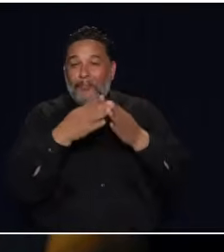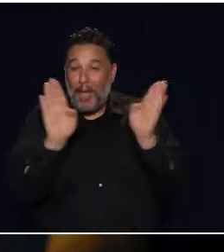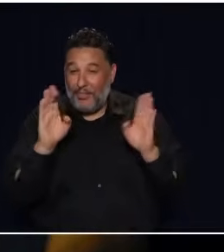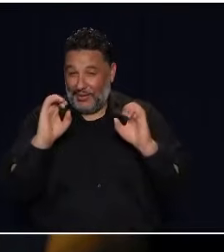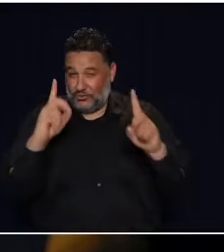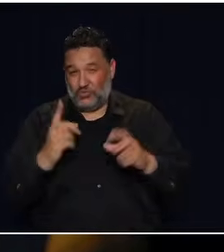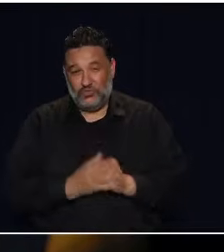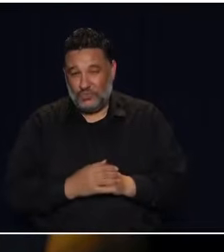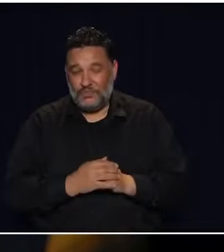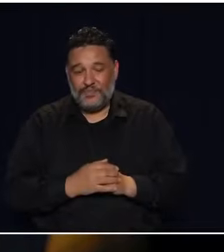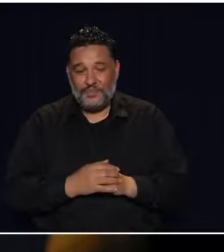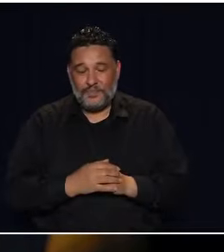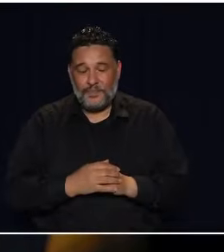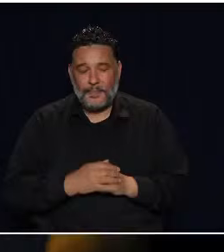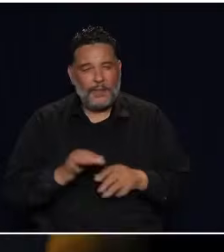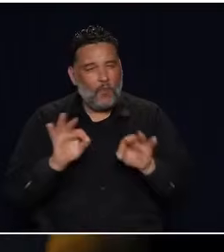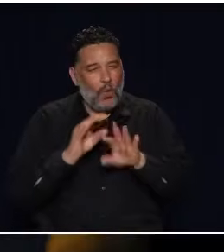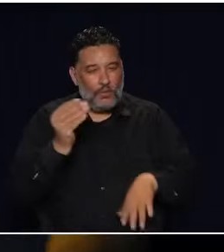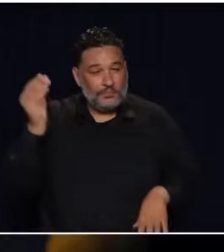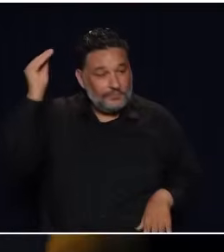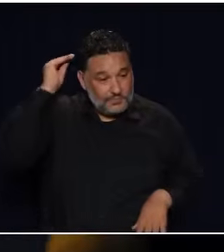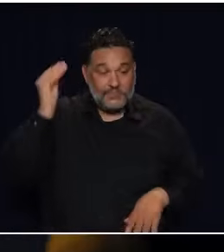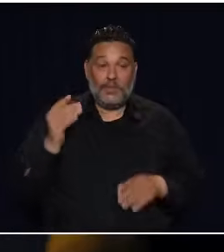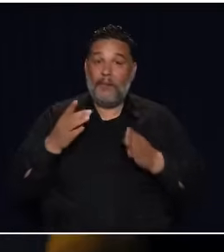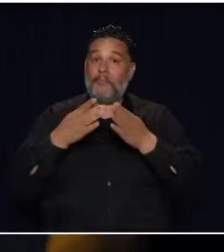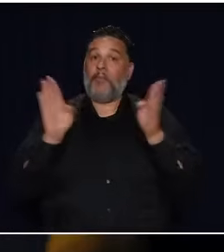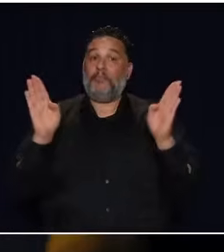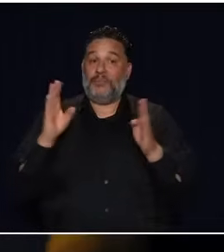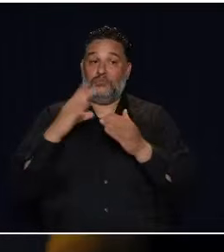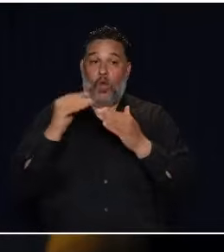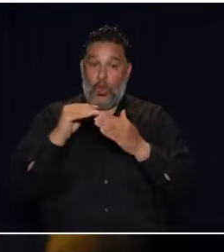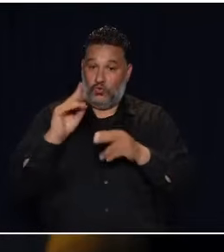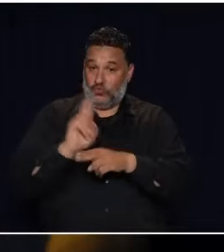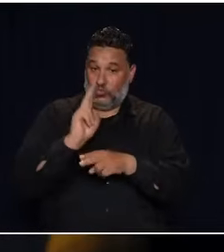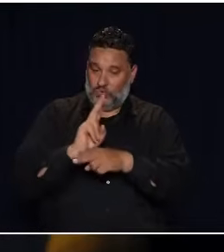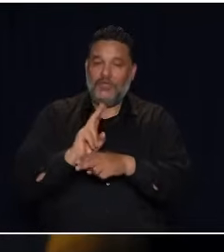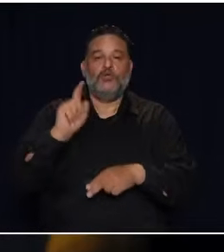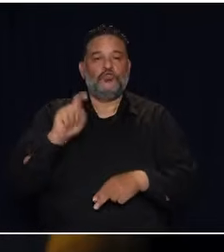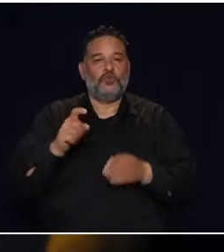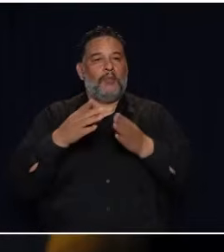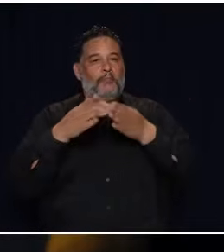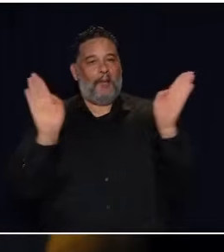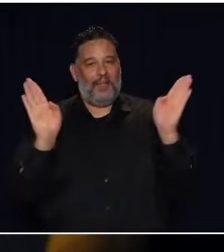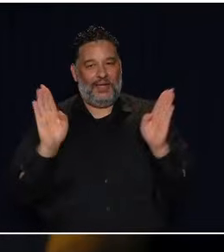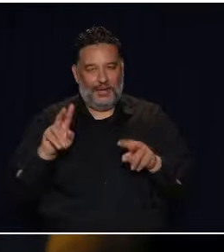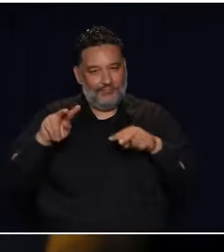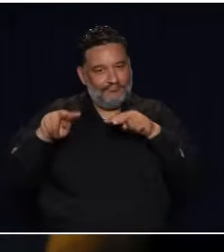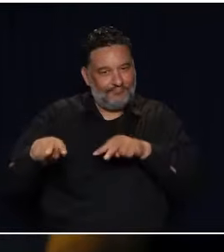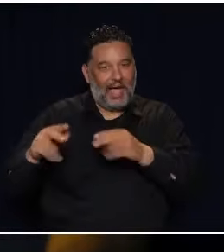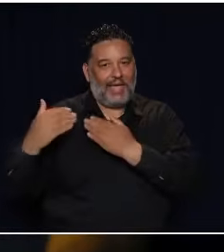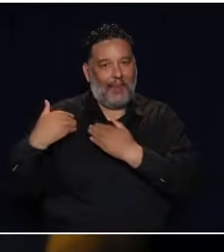THOSE CHOICES, BUT NOT AT THE X